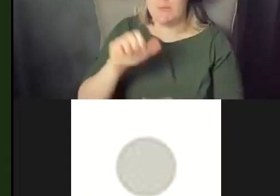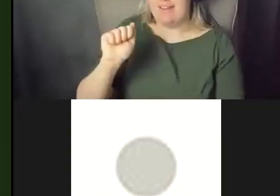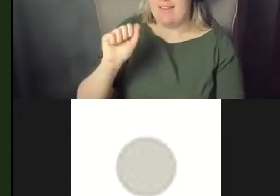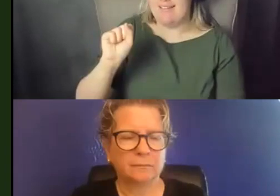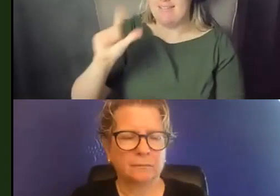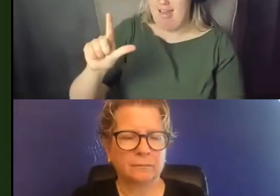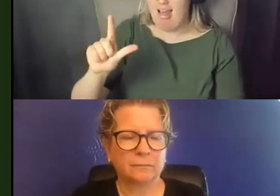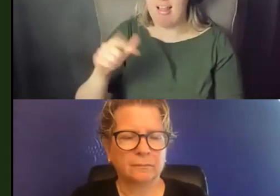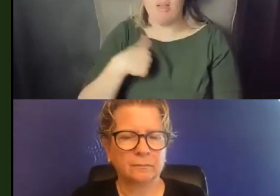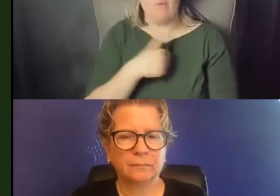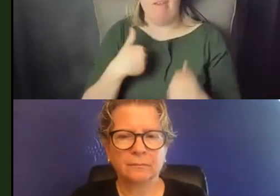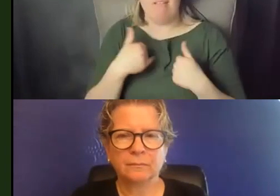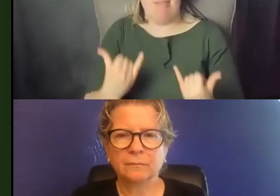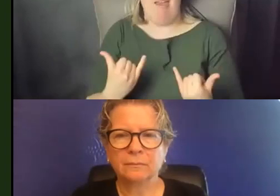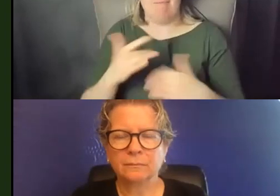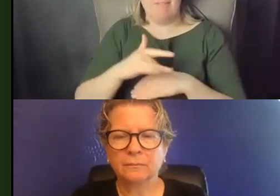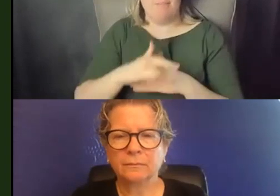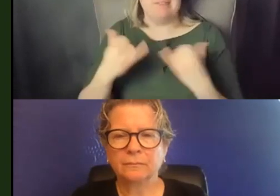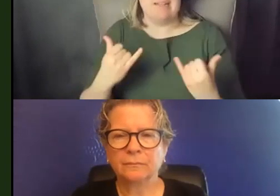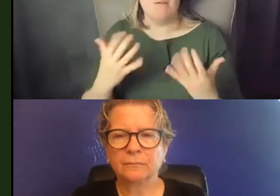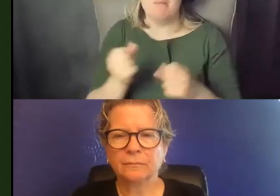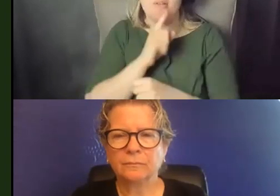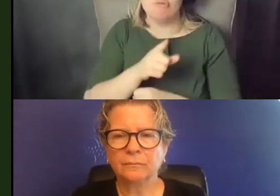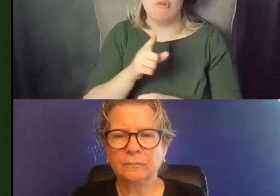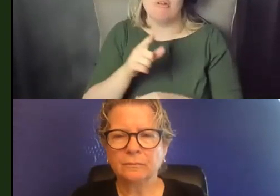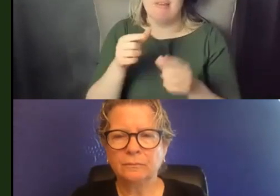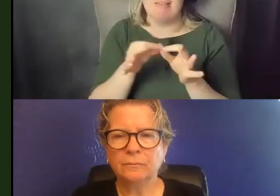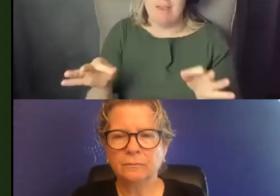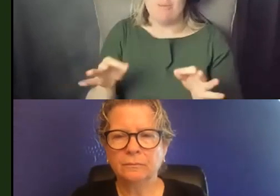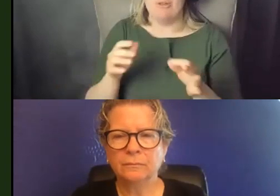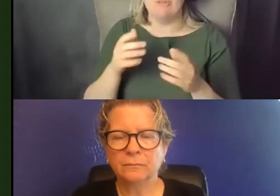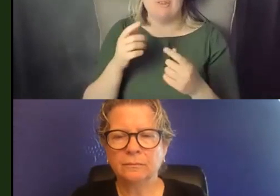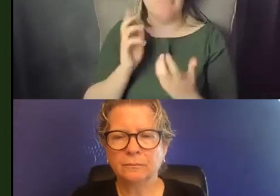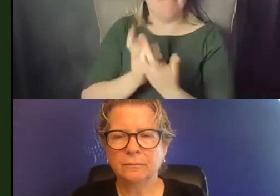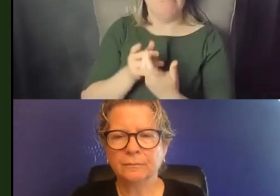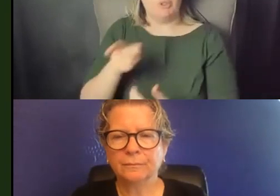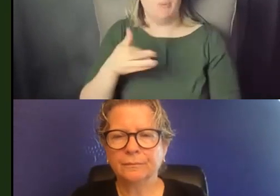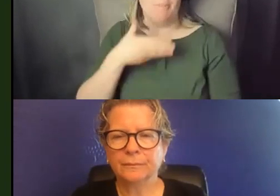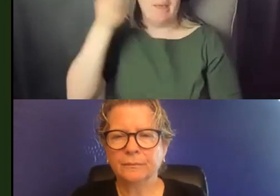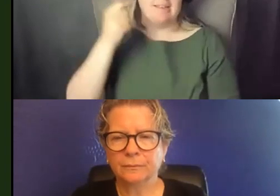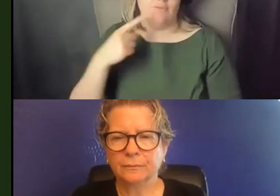We want to make sure that you're using language that works best for you, for us to discuss the project.